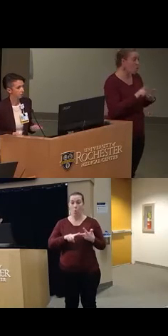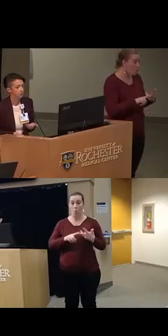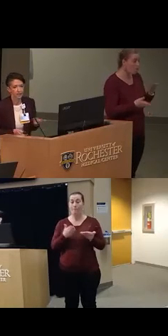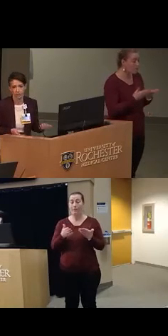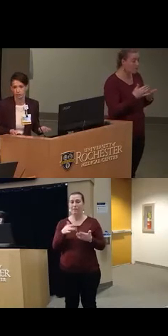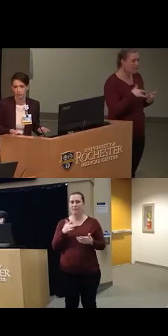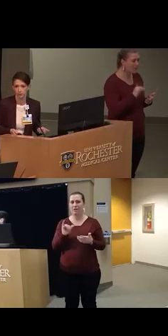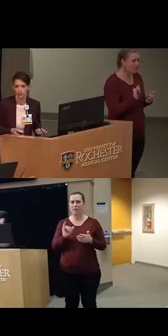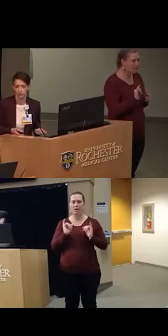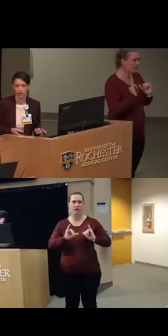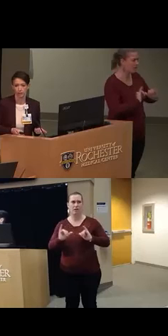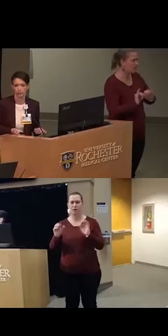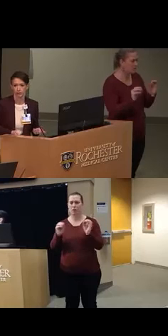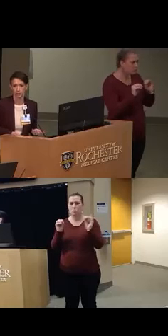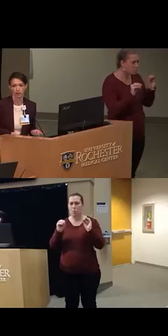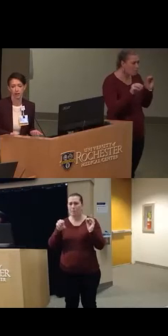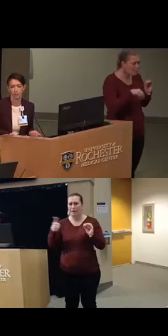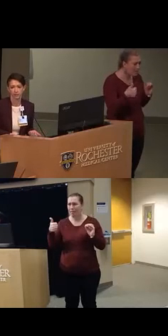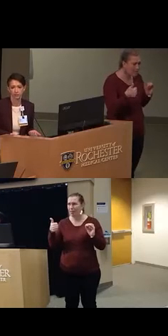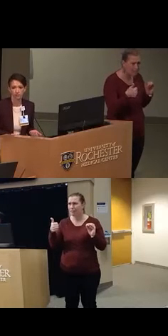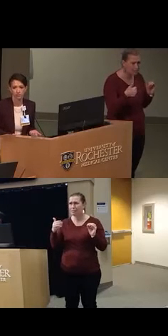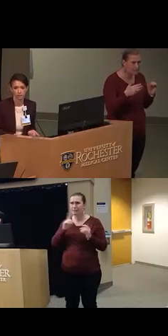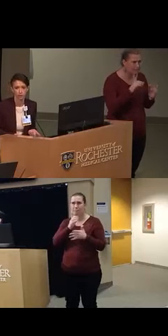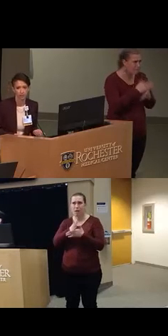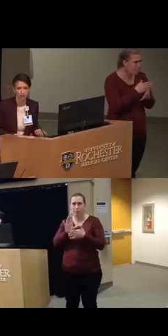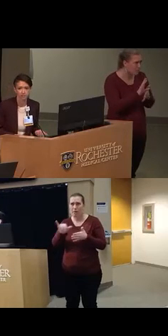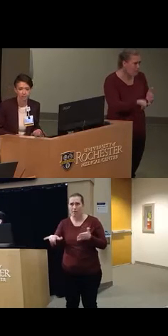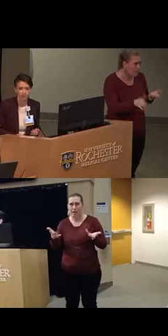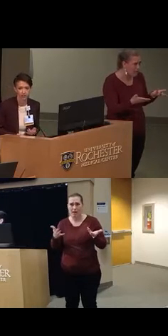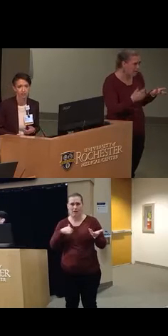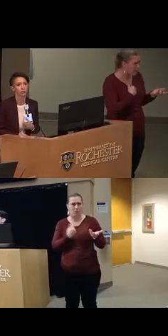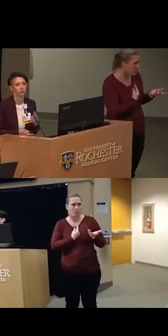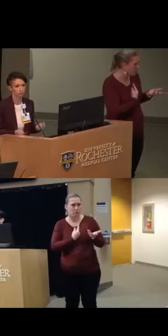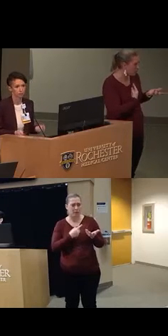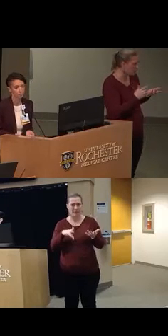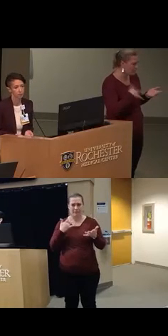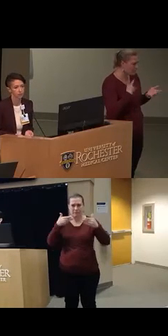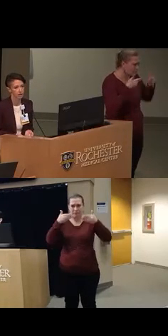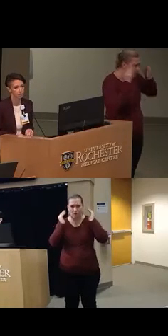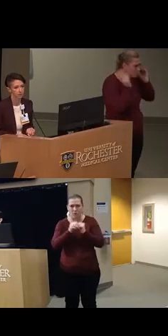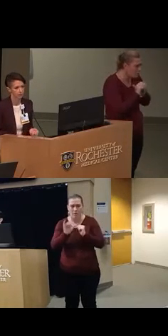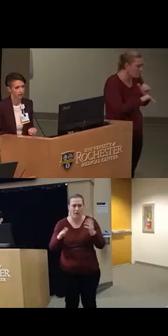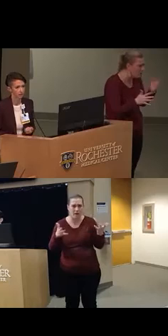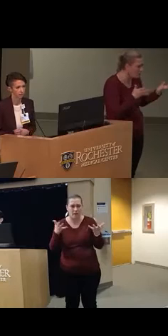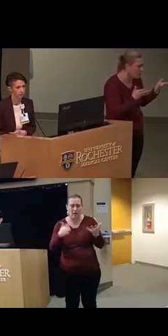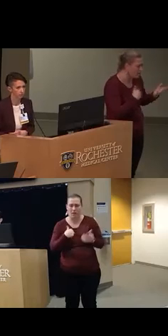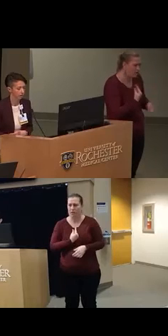like nobody else is bothered by this only me okay so really important time to provide some support